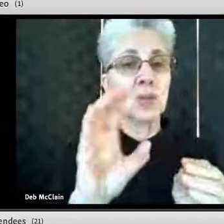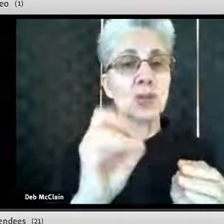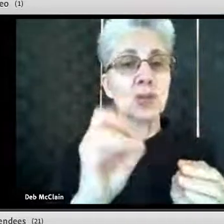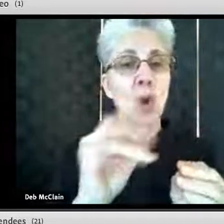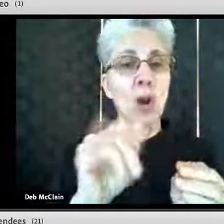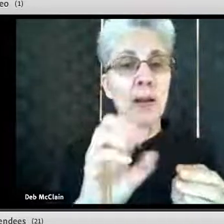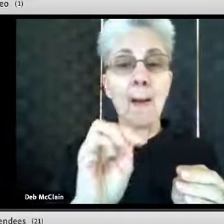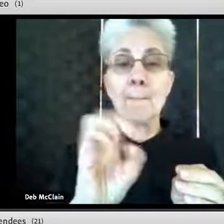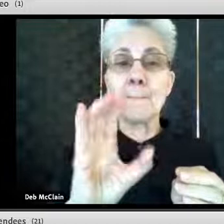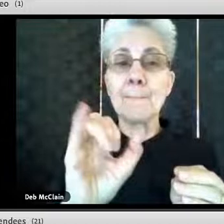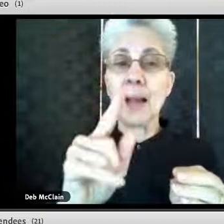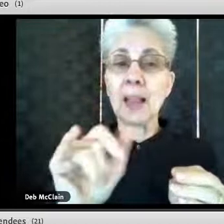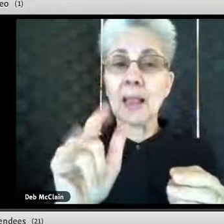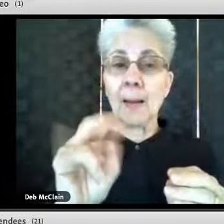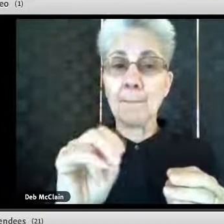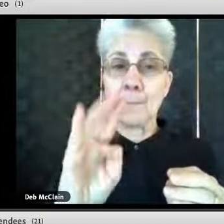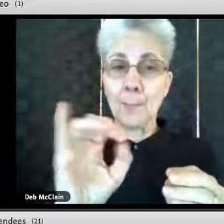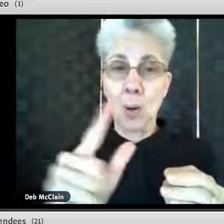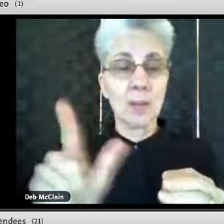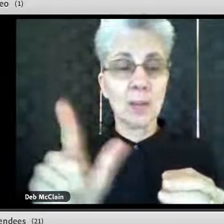She has an MLIS from UNC